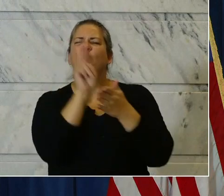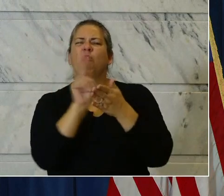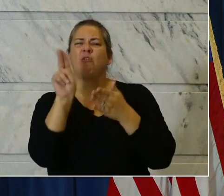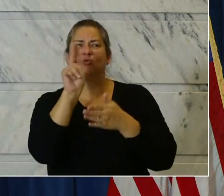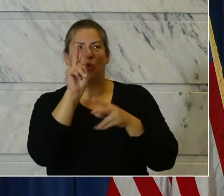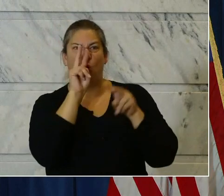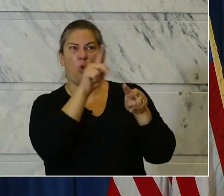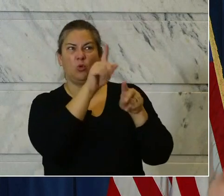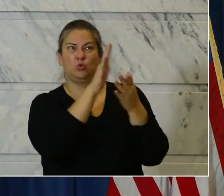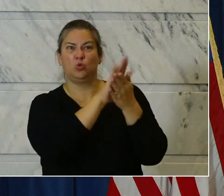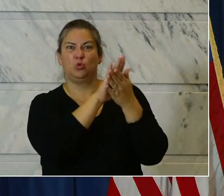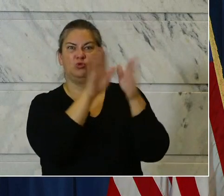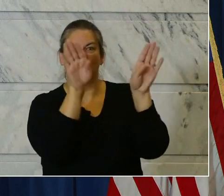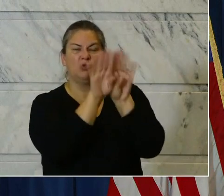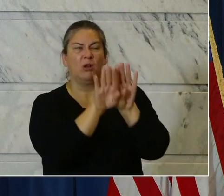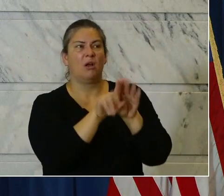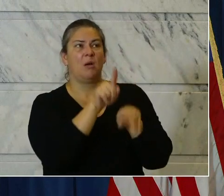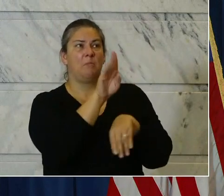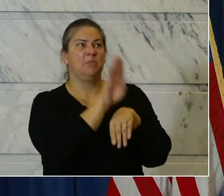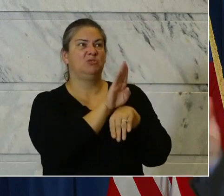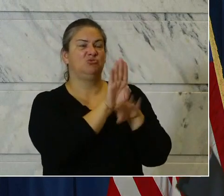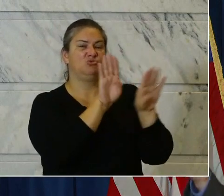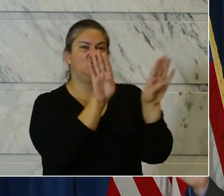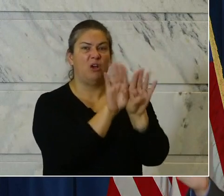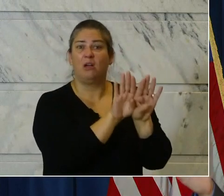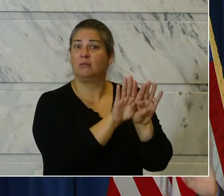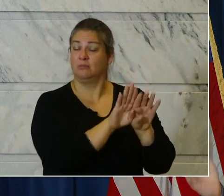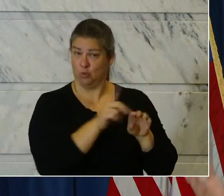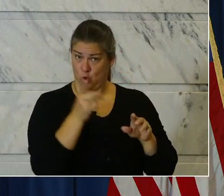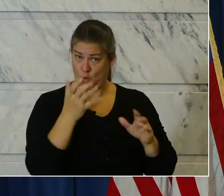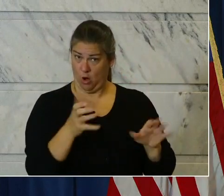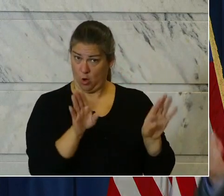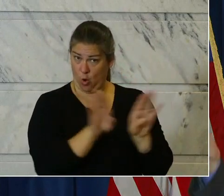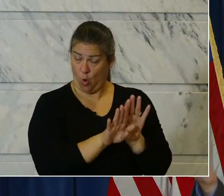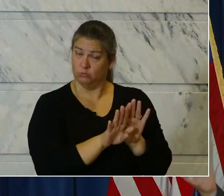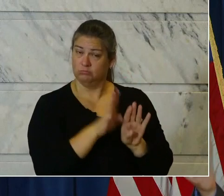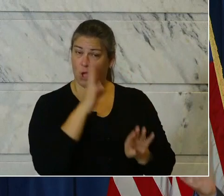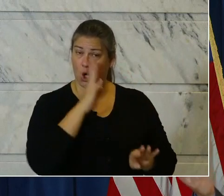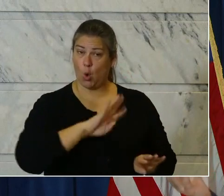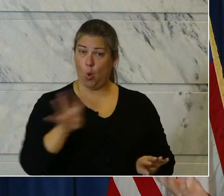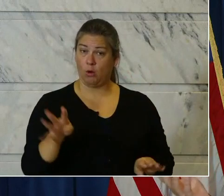C. AND- SOME IS OUR UNIVERSITIES. YOU WANT TO GET A SCHOOL SHUT DOWN YOU WANT TO